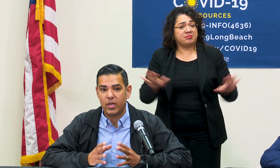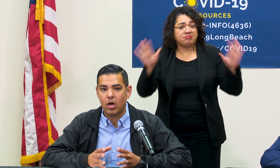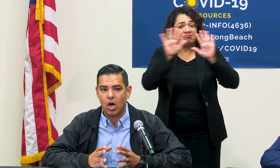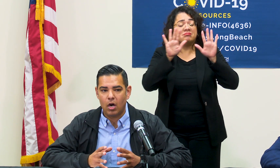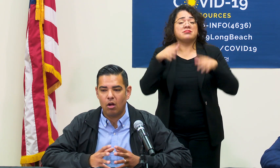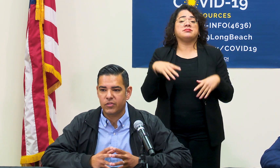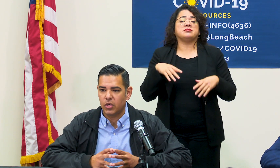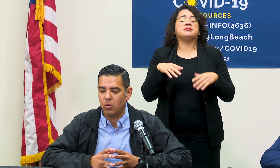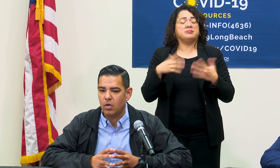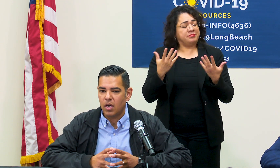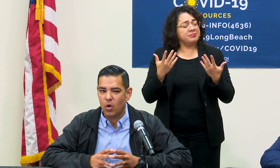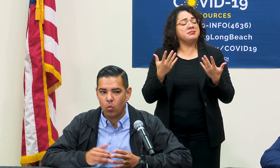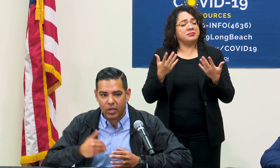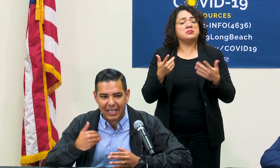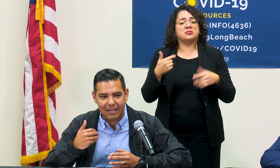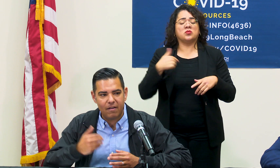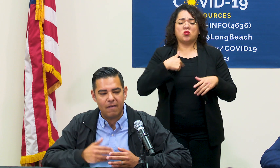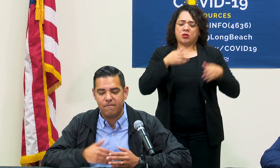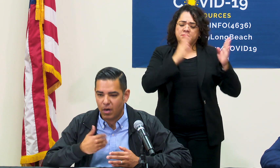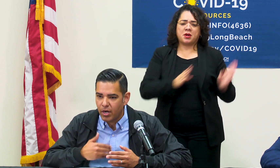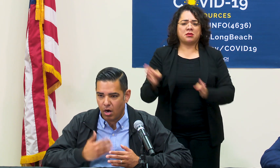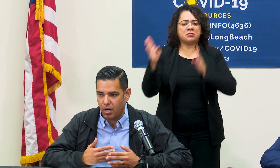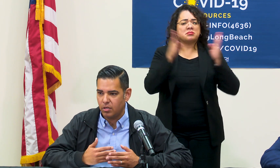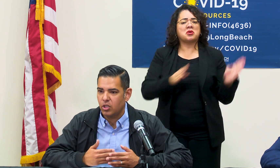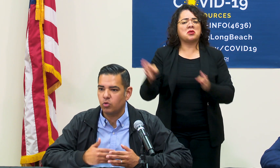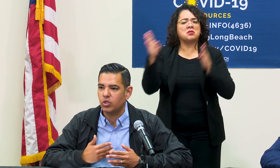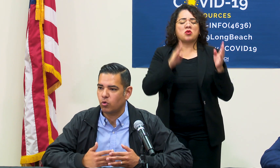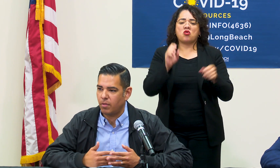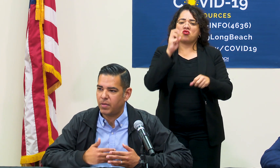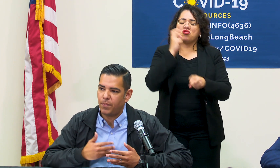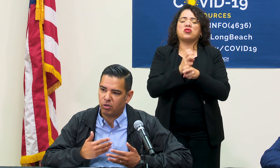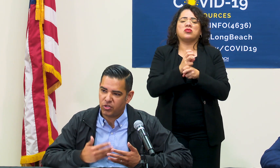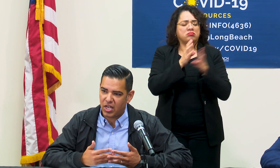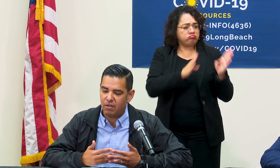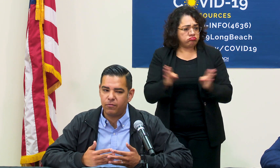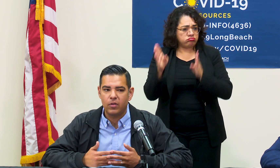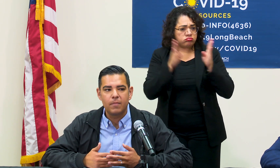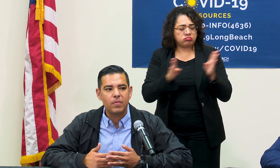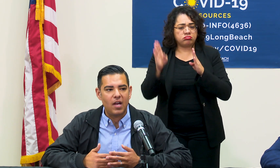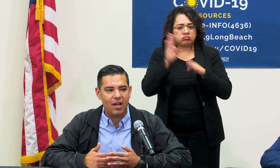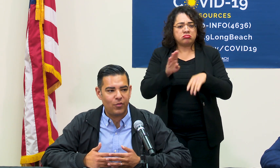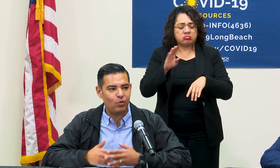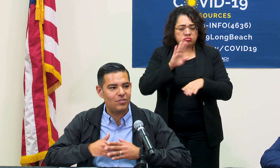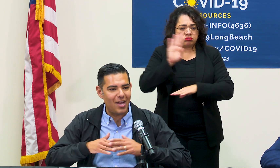are also working very hard to ensure that people are safe that there is not